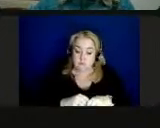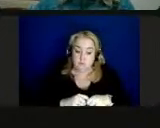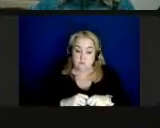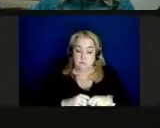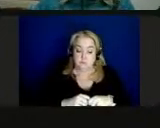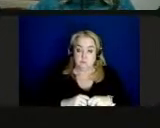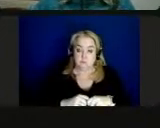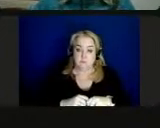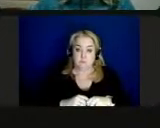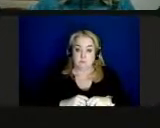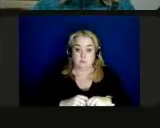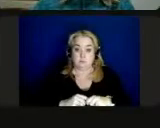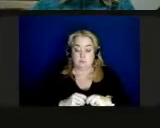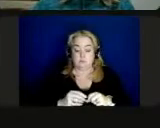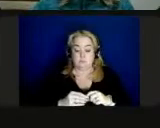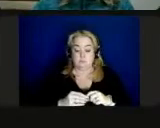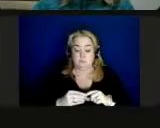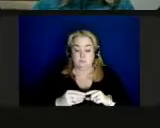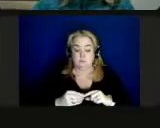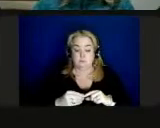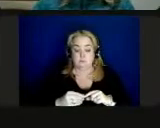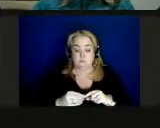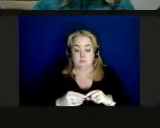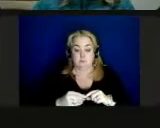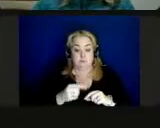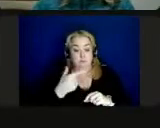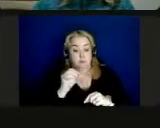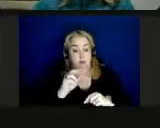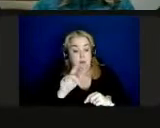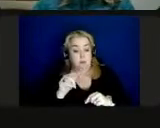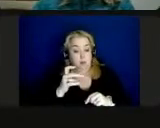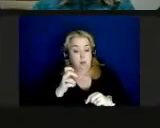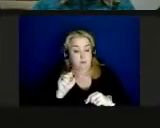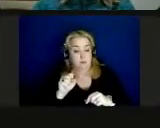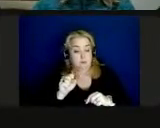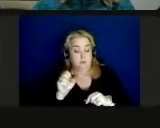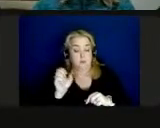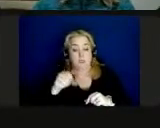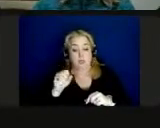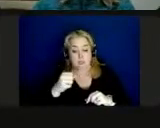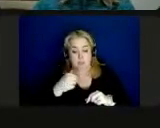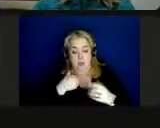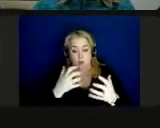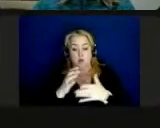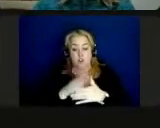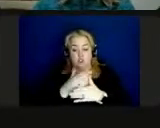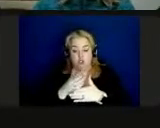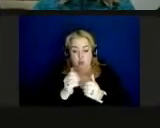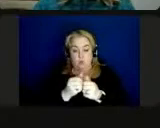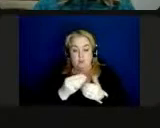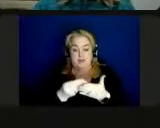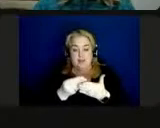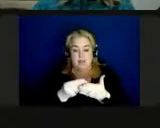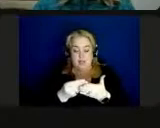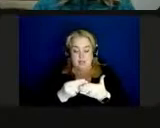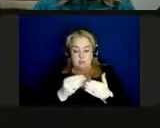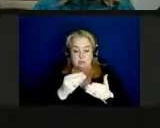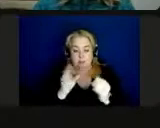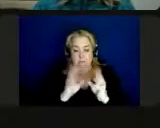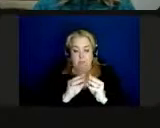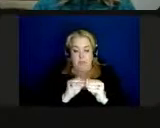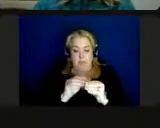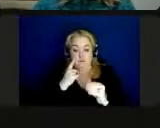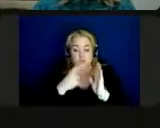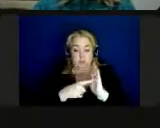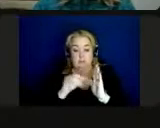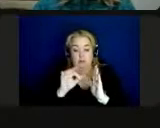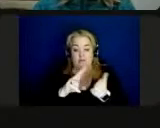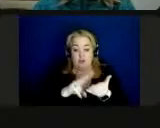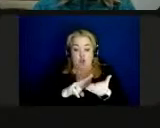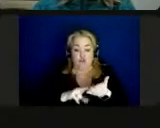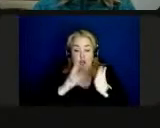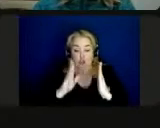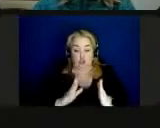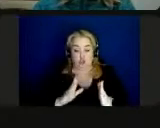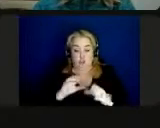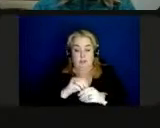THAT COULD ACTUALLY AUDIT